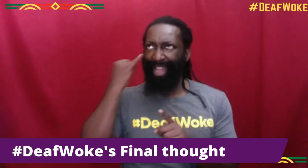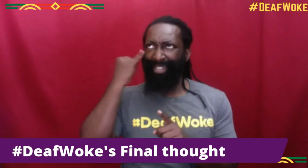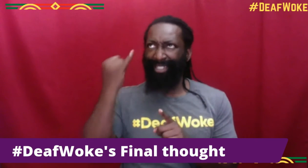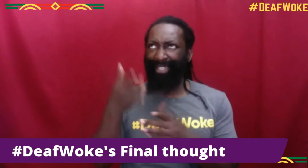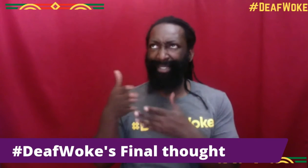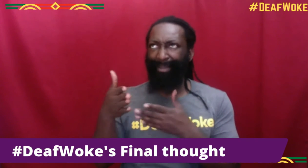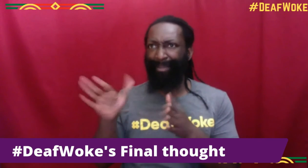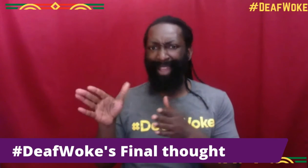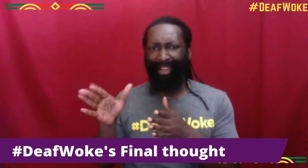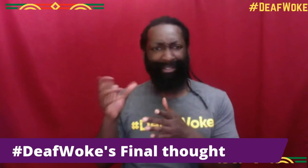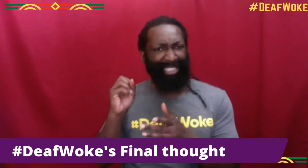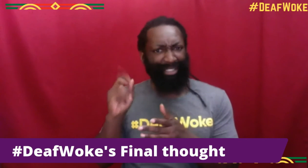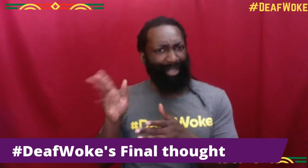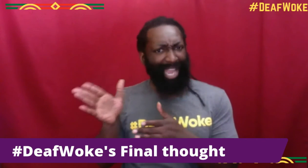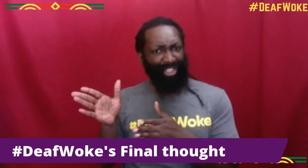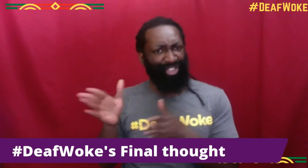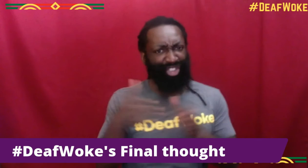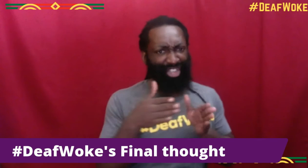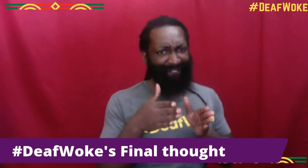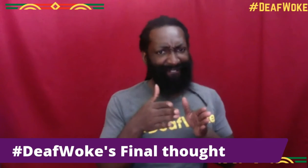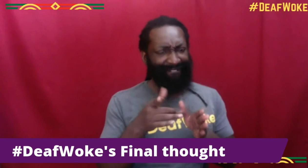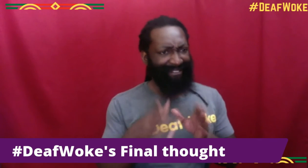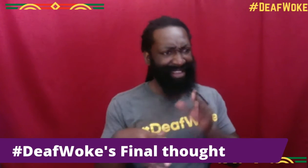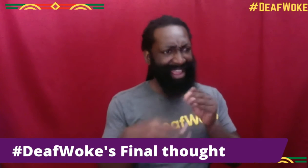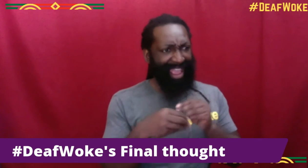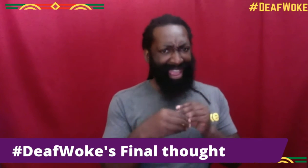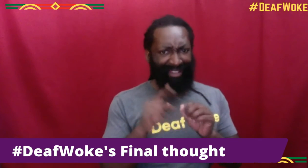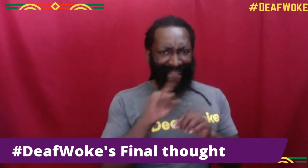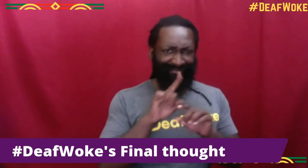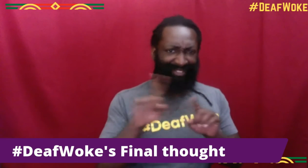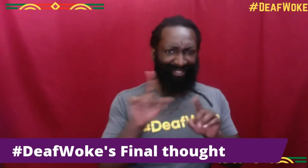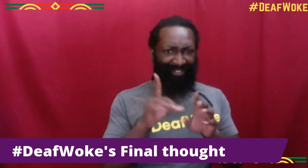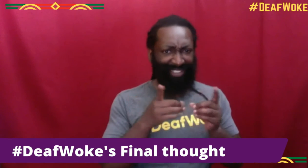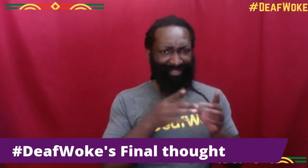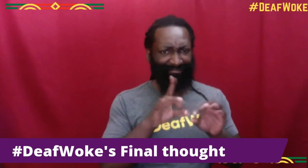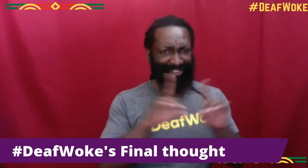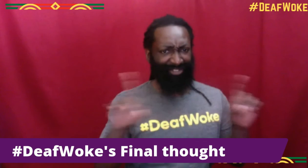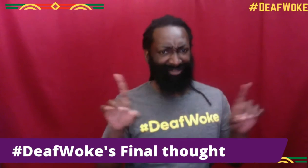but the idea and the path changes and you transitioned